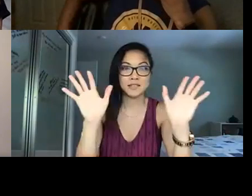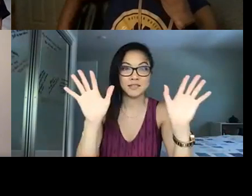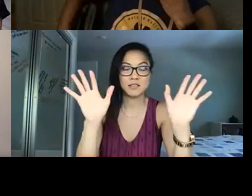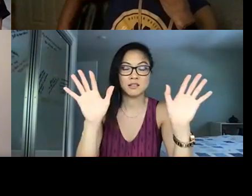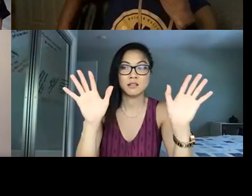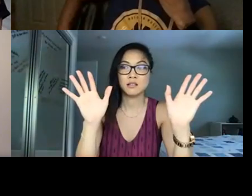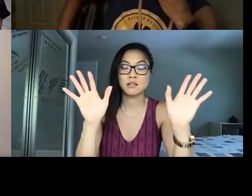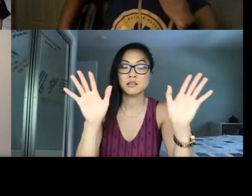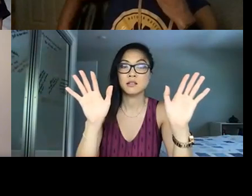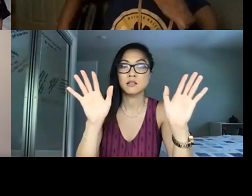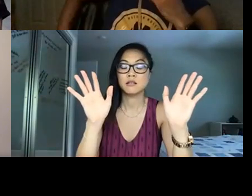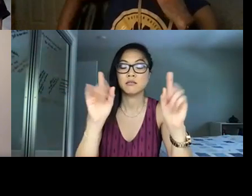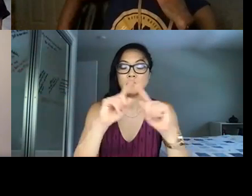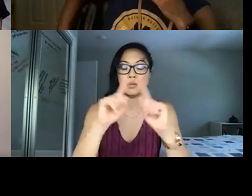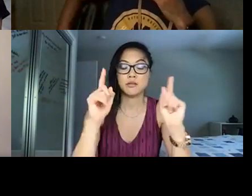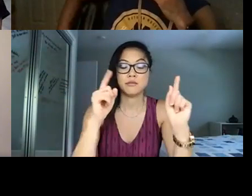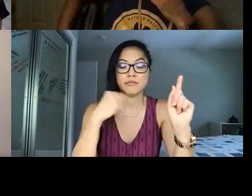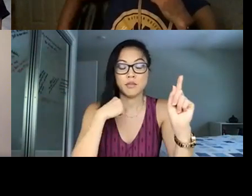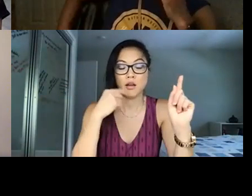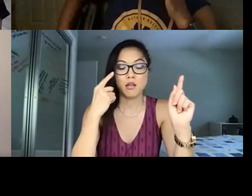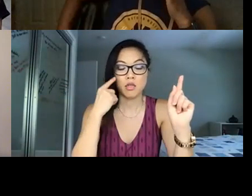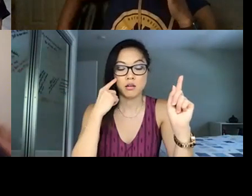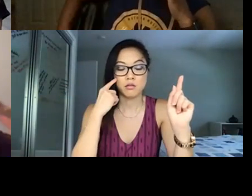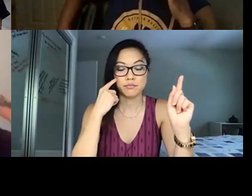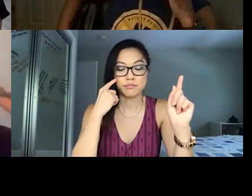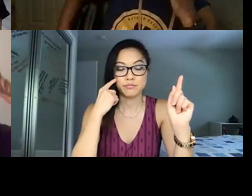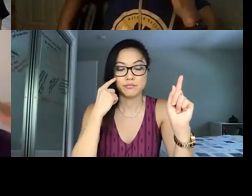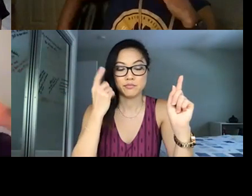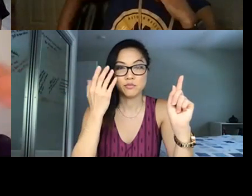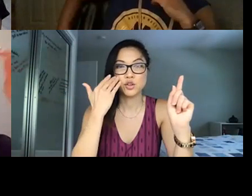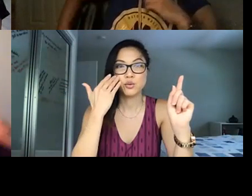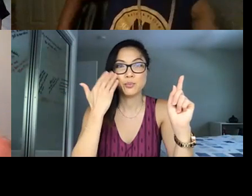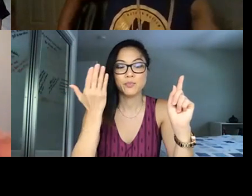we -- there's also -- like the hierarchies of these big